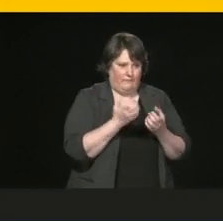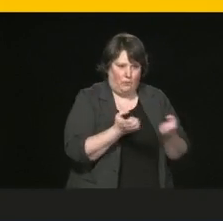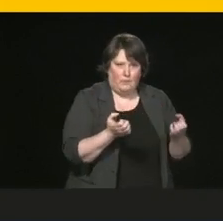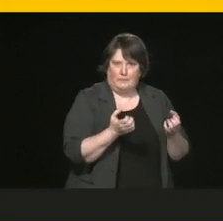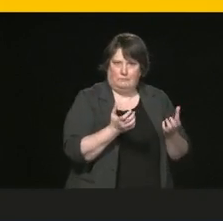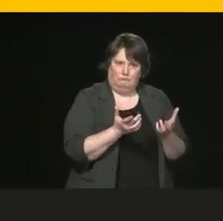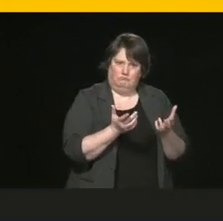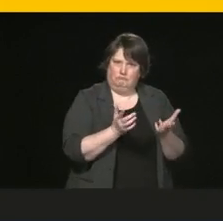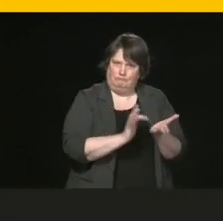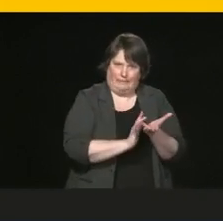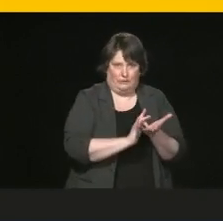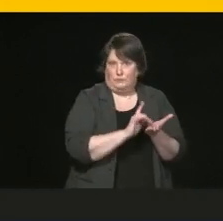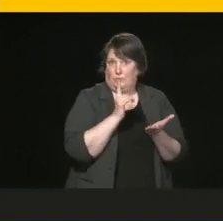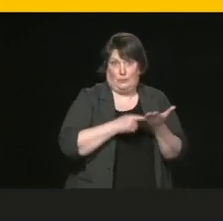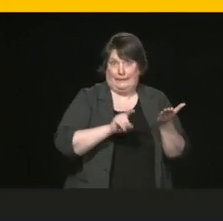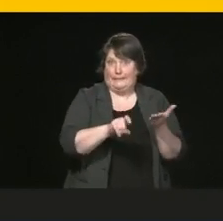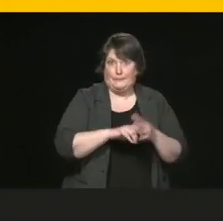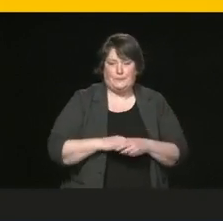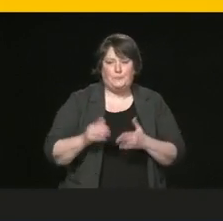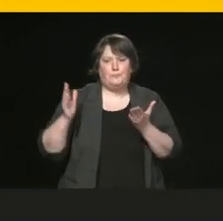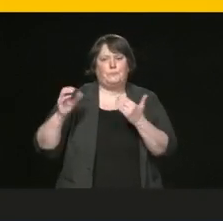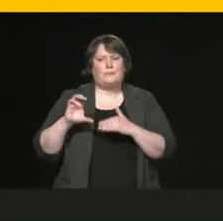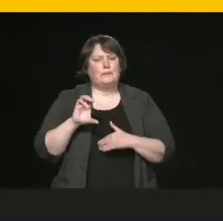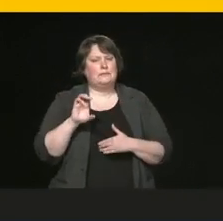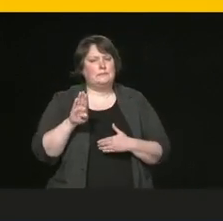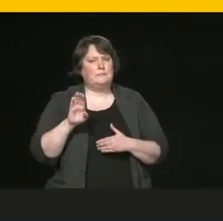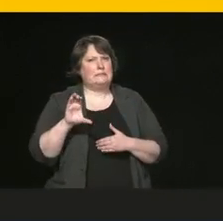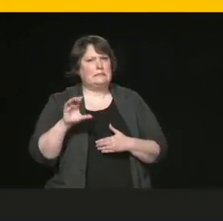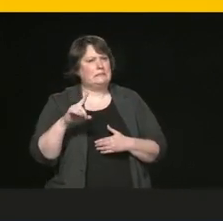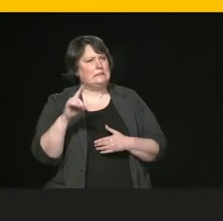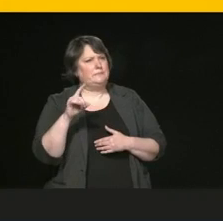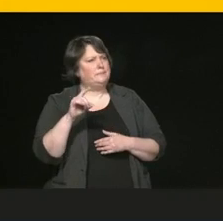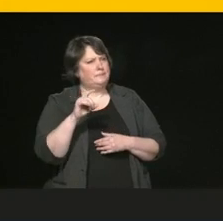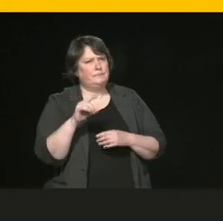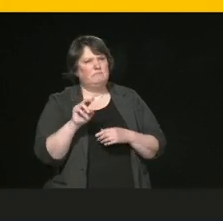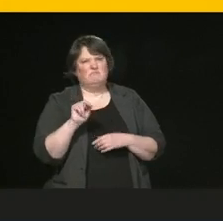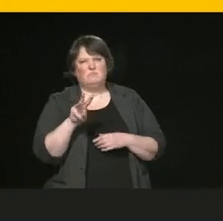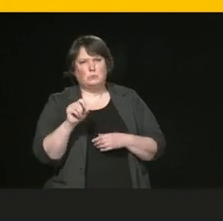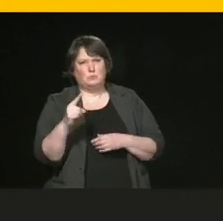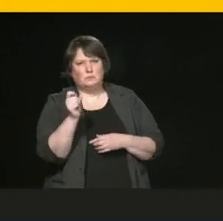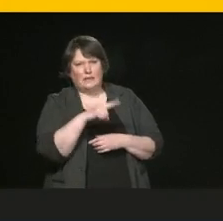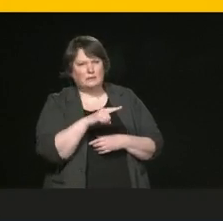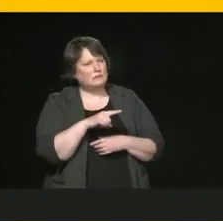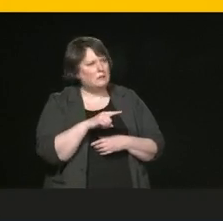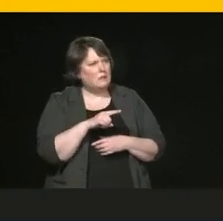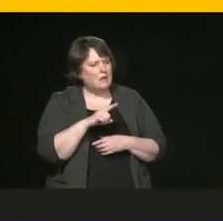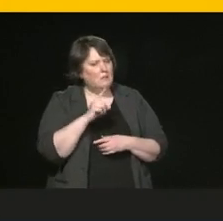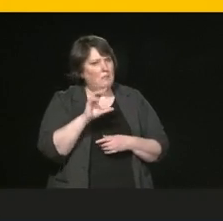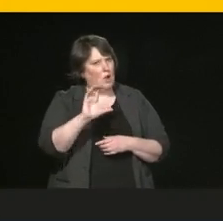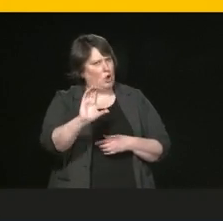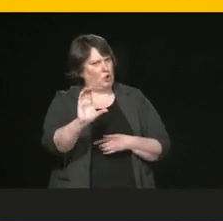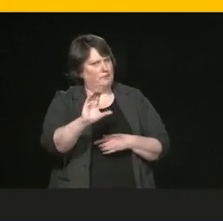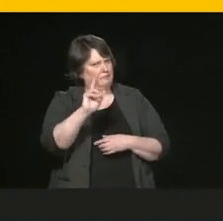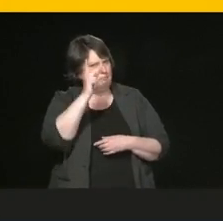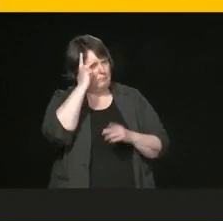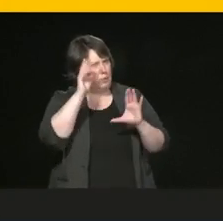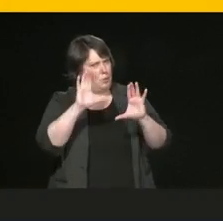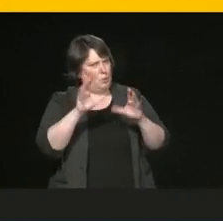BUT CANADA WILL ALWAYS HAVE THE EQUIPMENT IT NEEDS FOR CANADIANS.